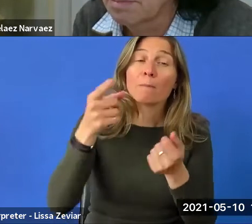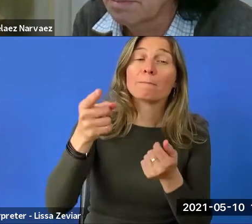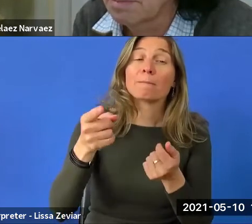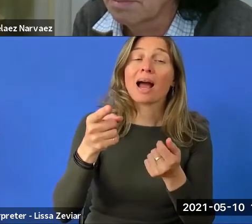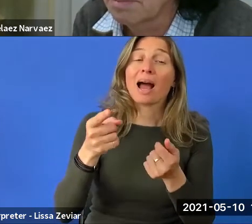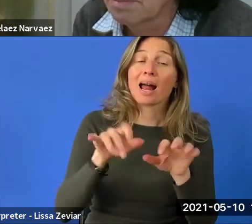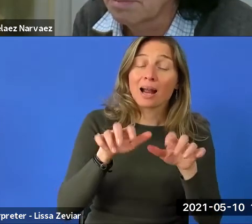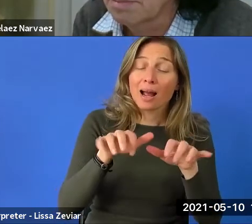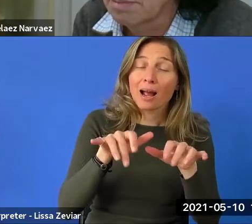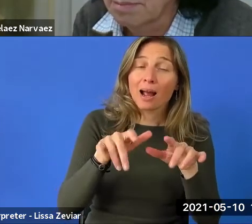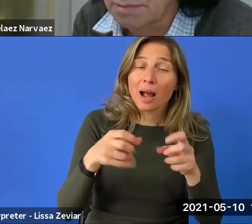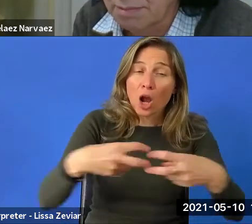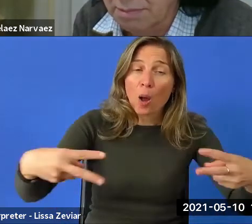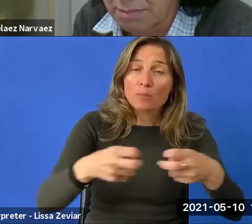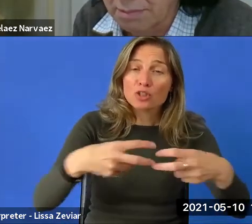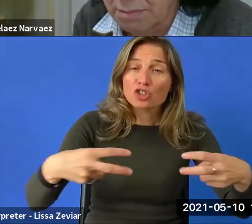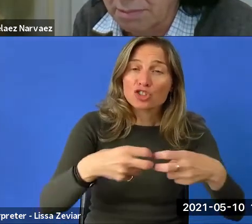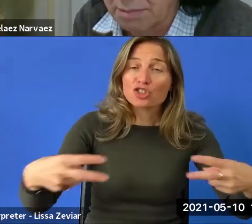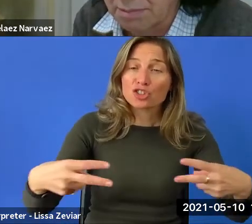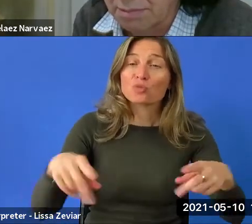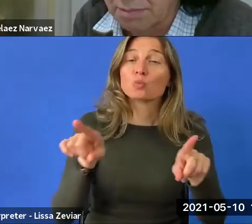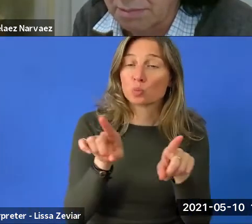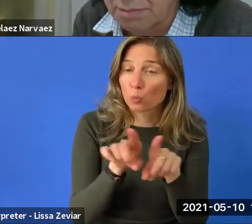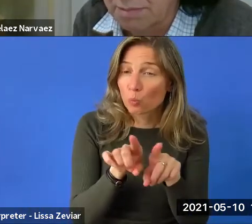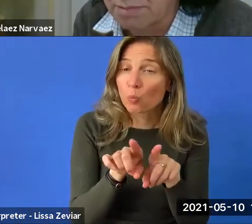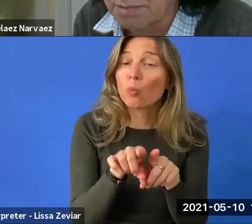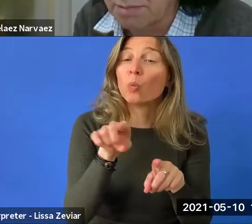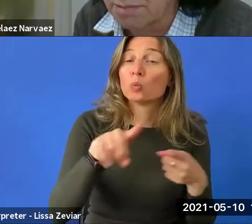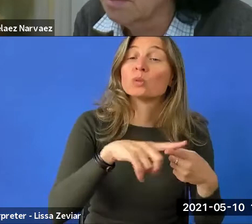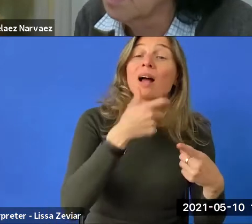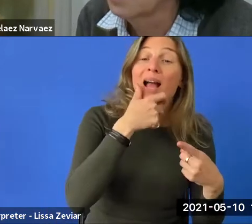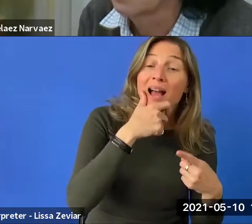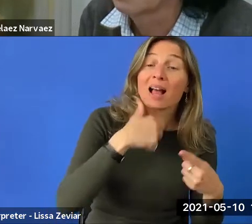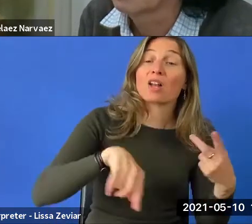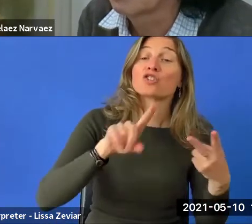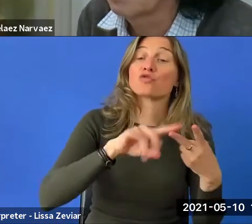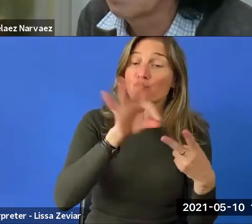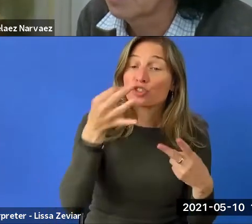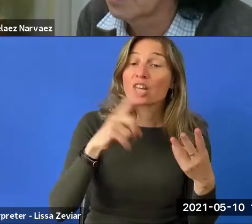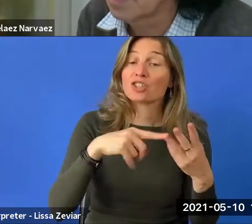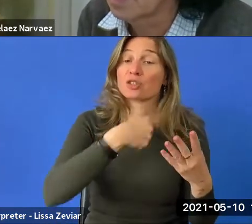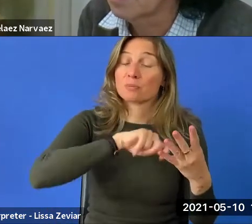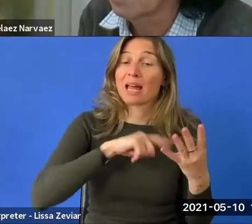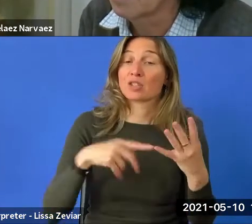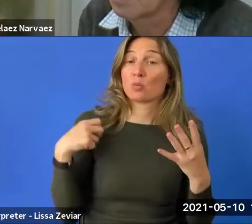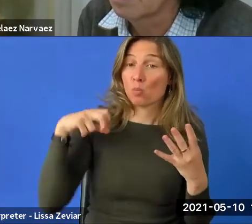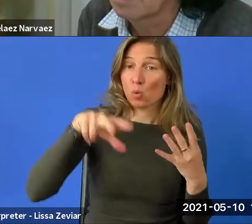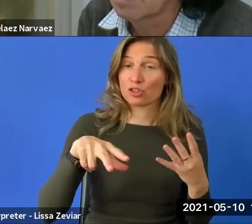You can activate the captioning in English by clicking on the subtitle button at the bottom of your screen,